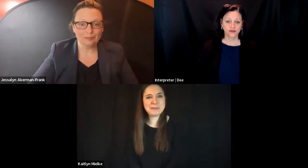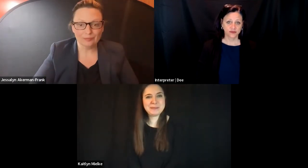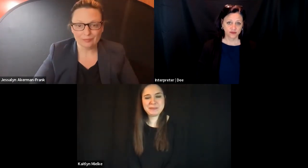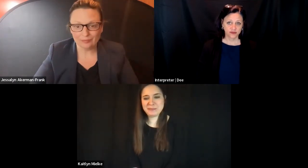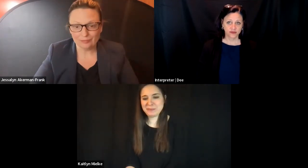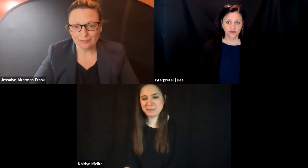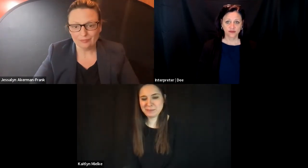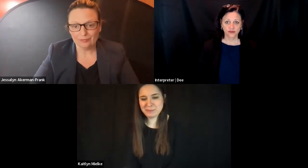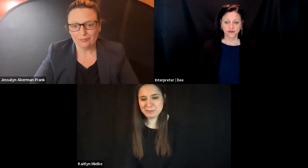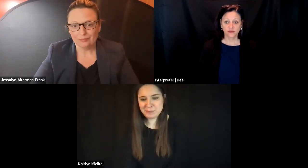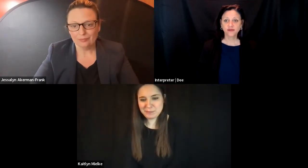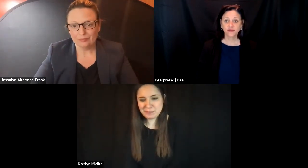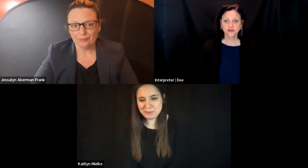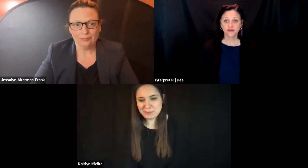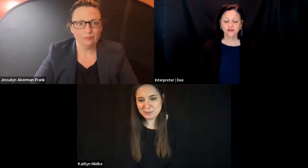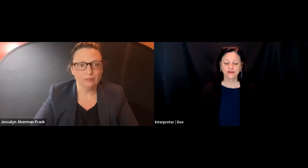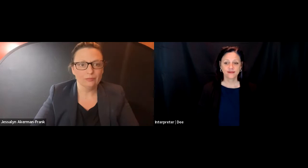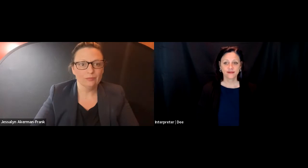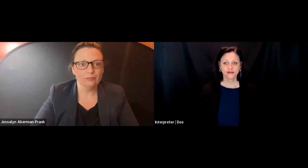Jessalyn: Okay.